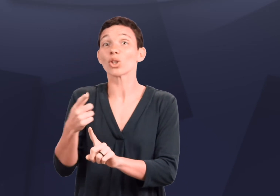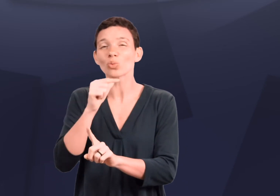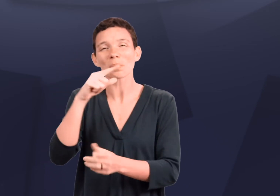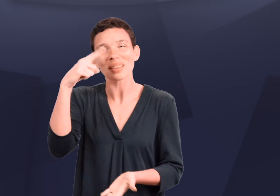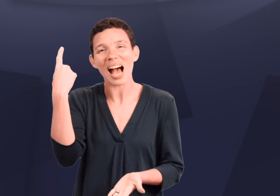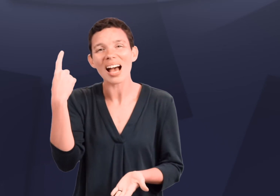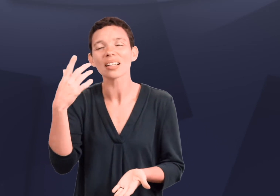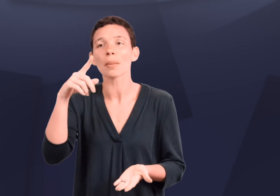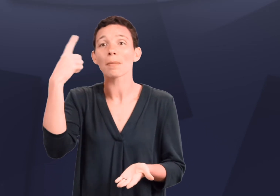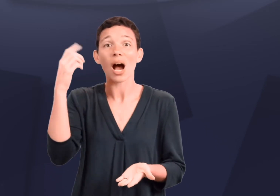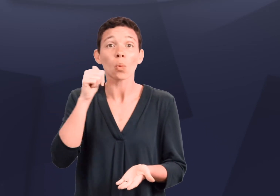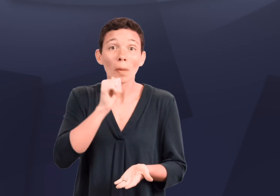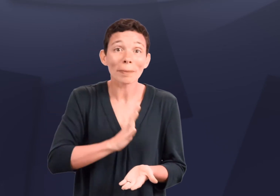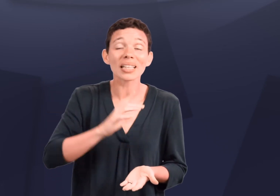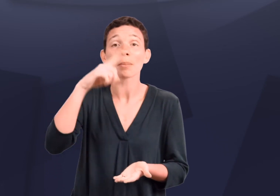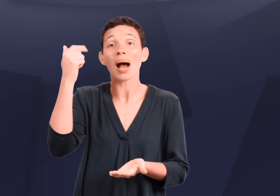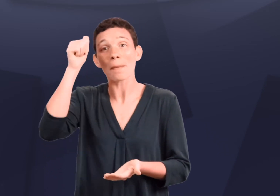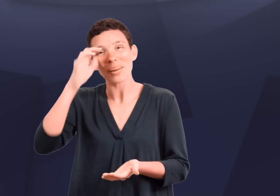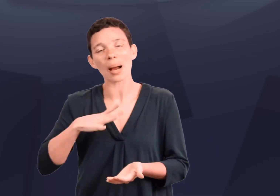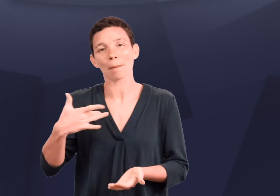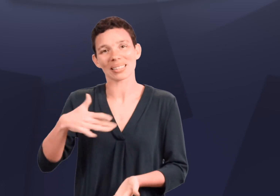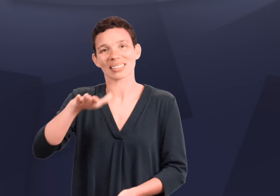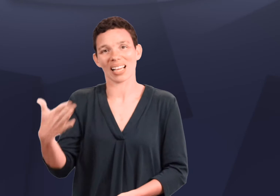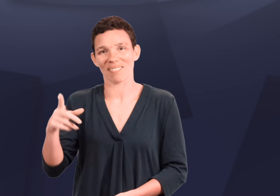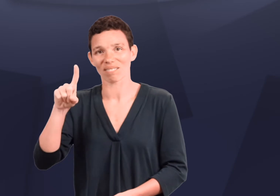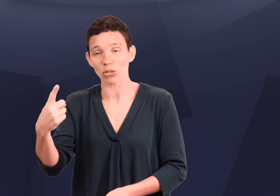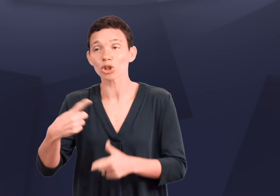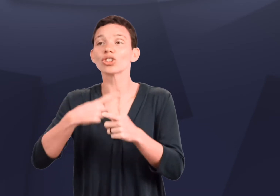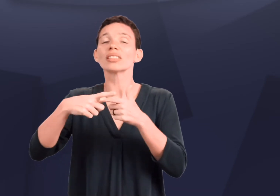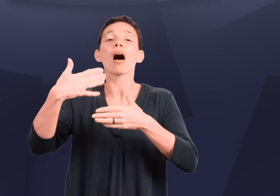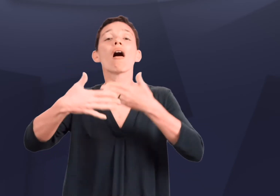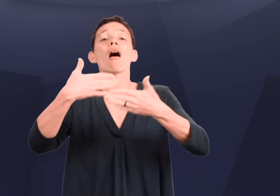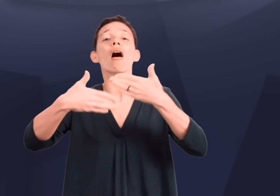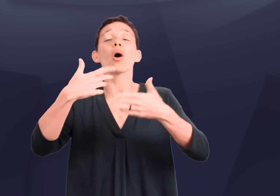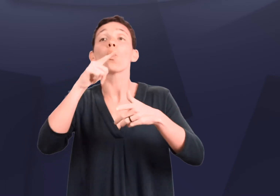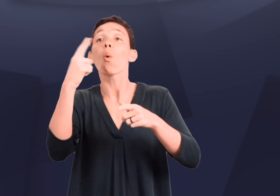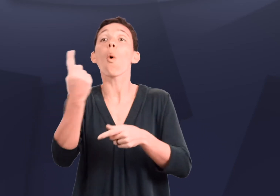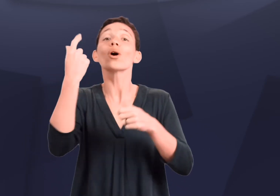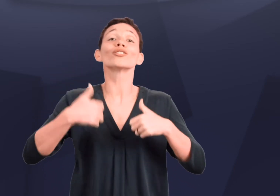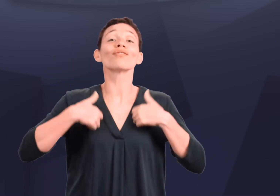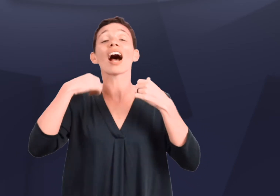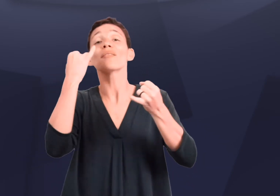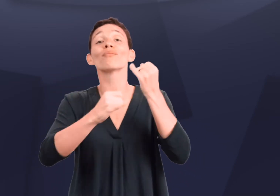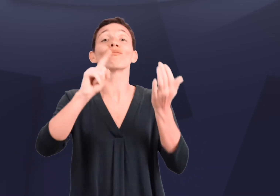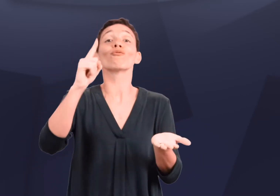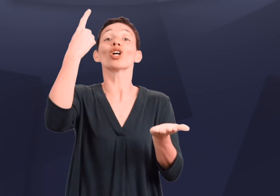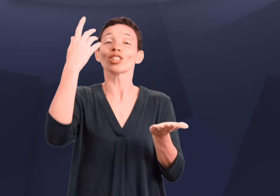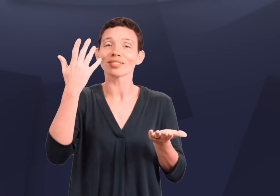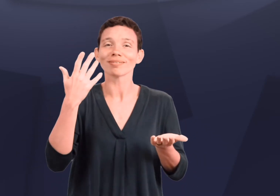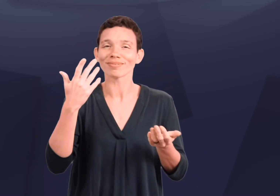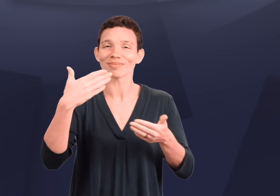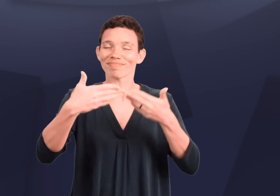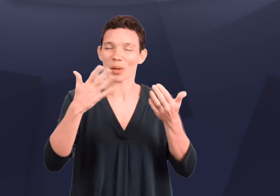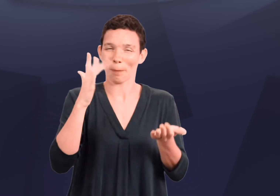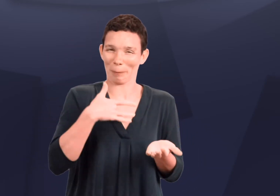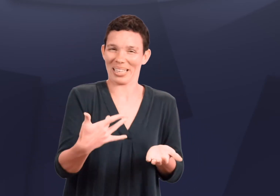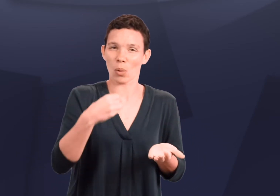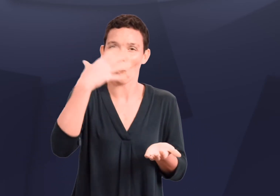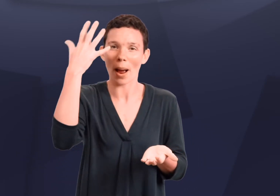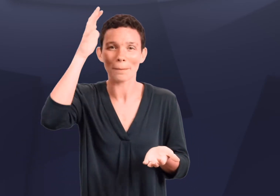to almost always have the black man or black woman die first. After the black characters have died, it is common for the movie to progress